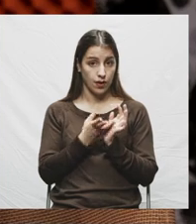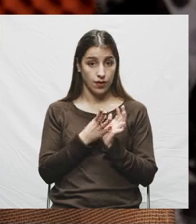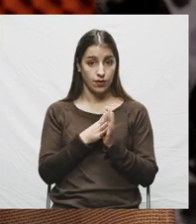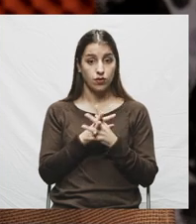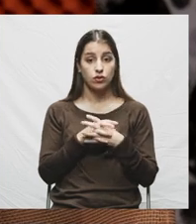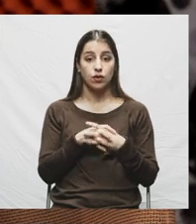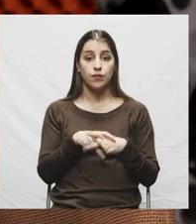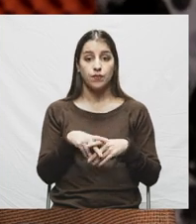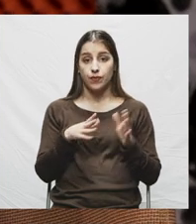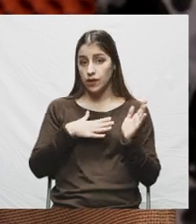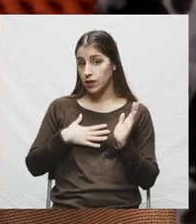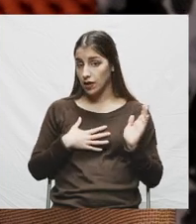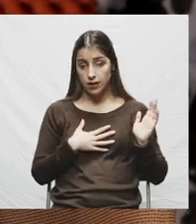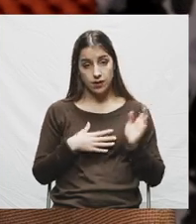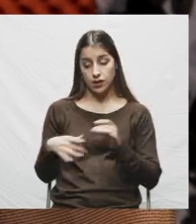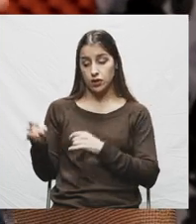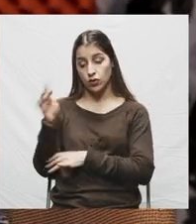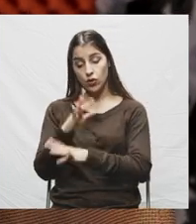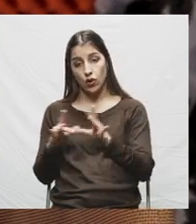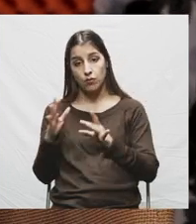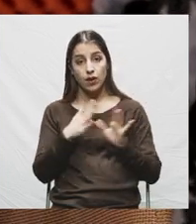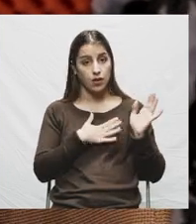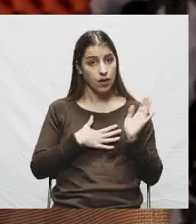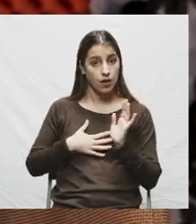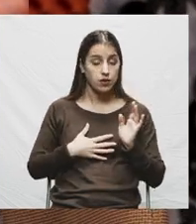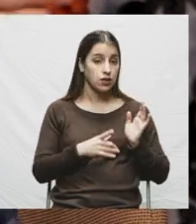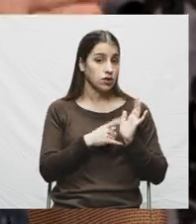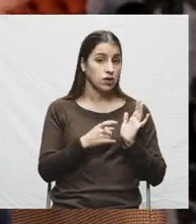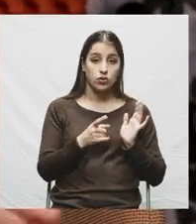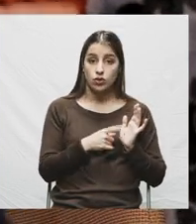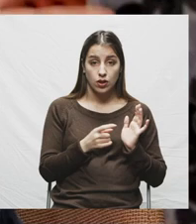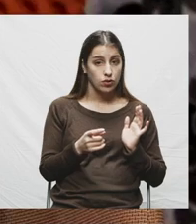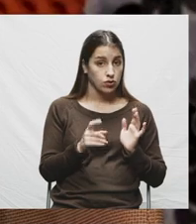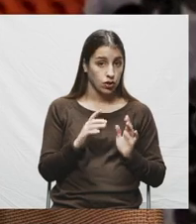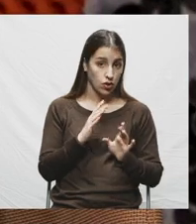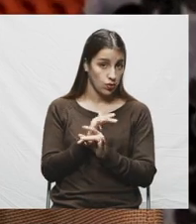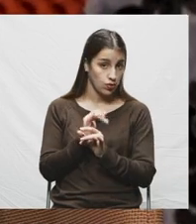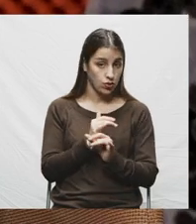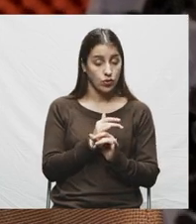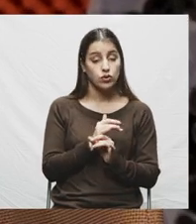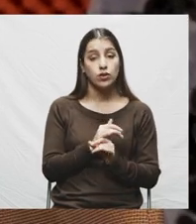from another kind of dance, from Europe, United States and other places.